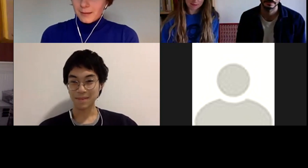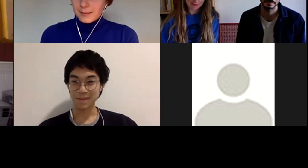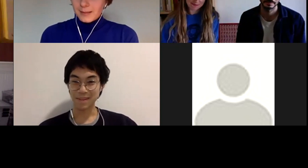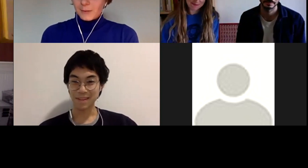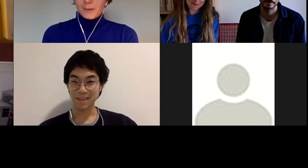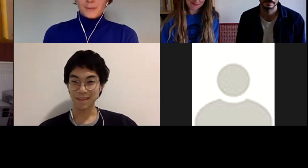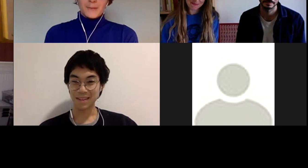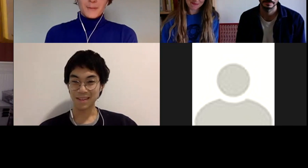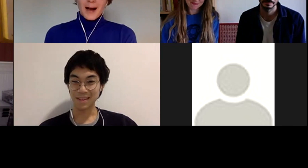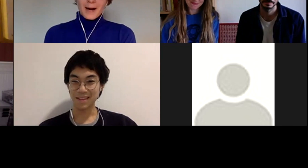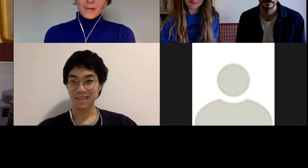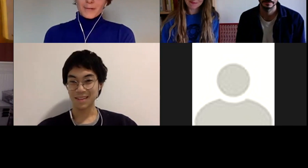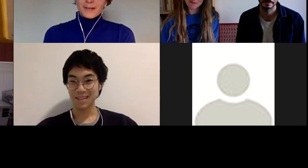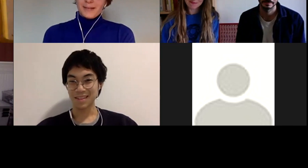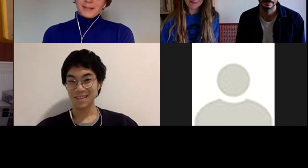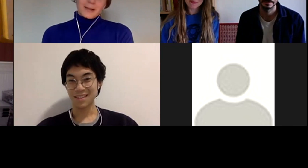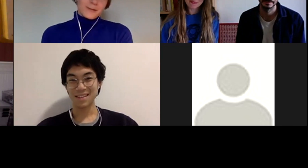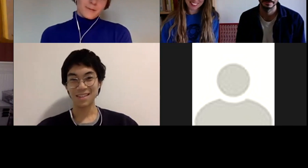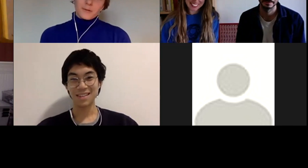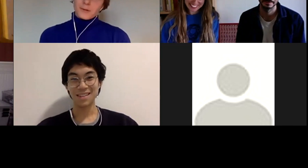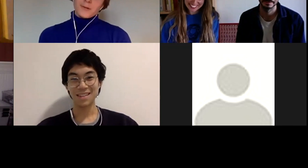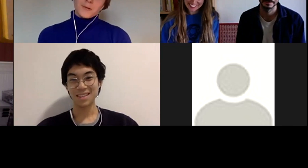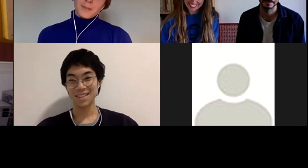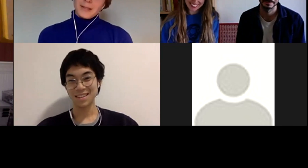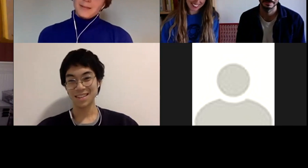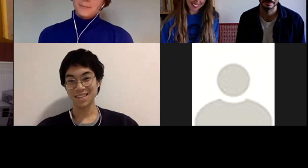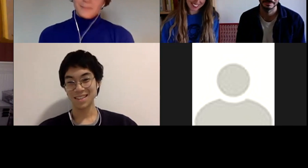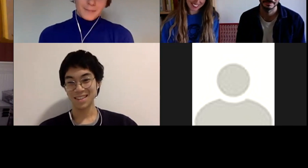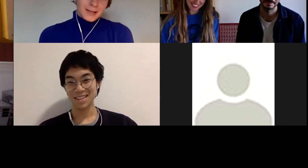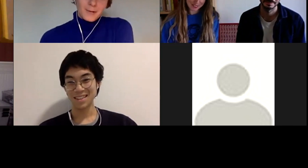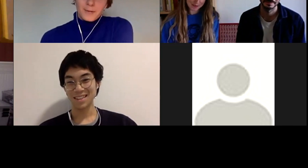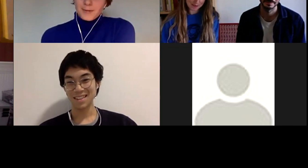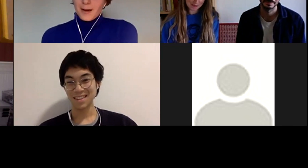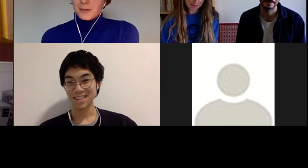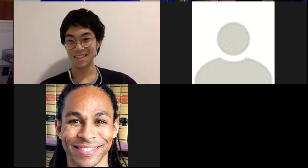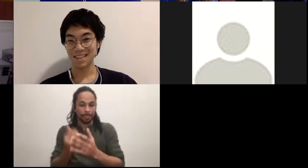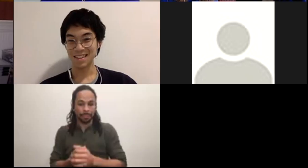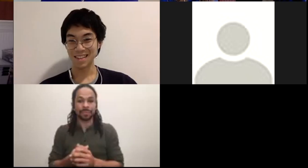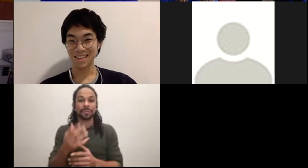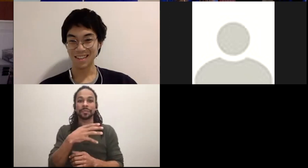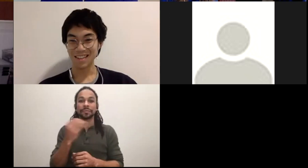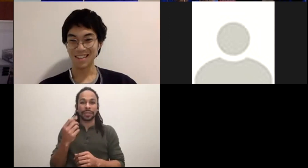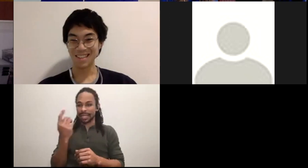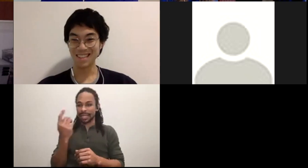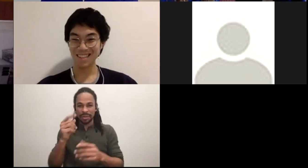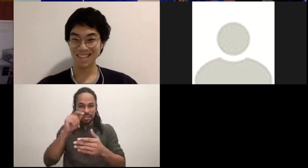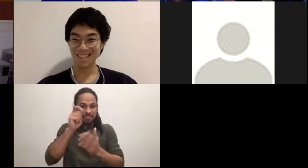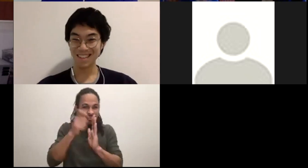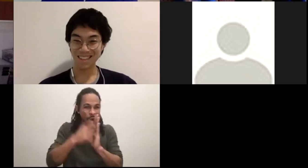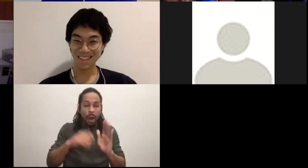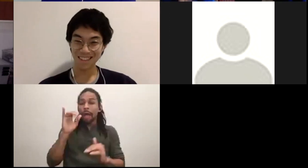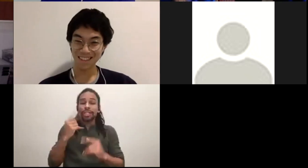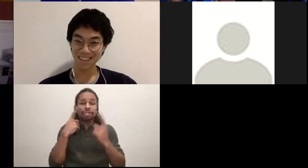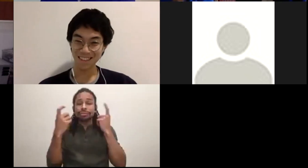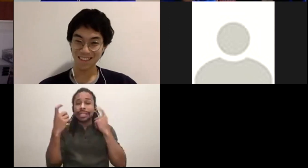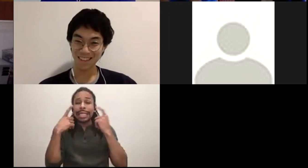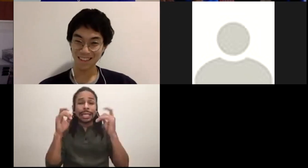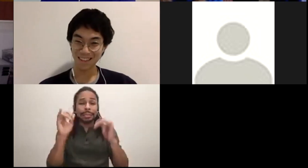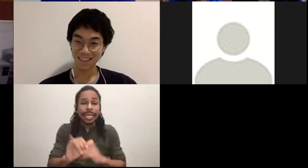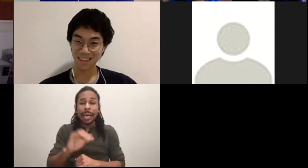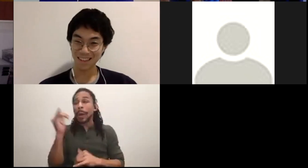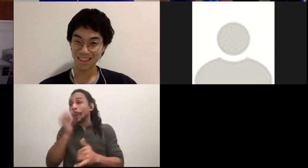"wow," Genevieve wrote, "so dreamy," Mindy wrote "that was delicious, Miss wrote, "so